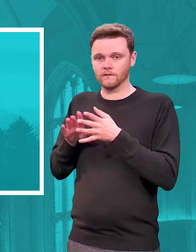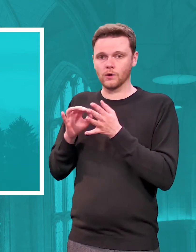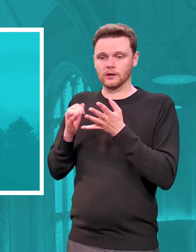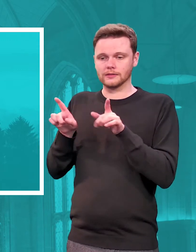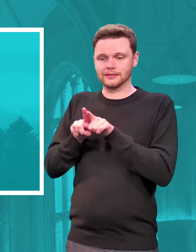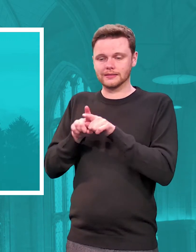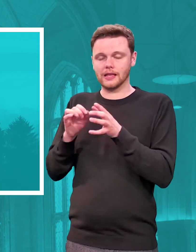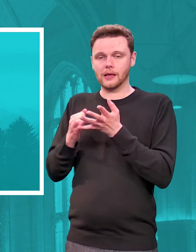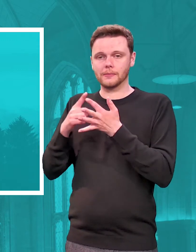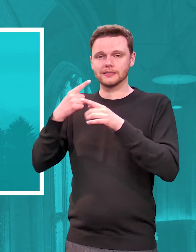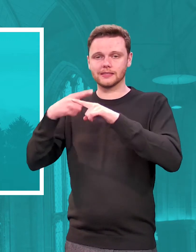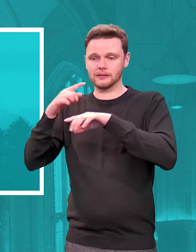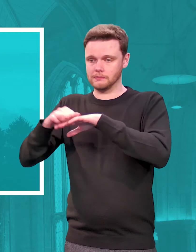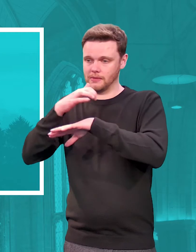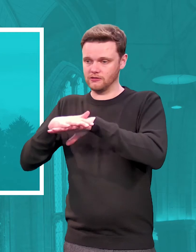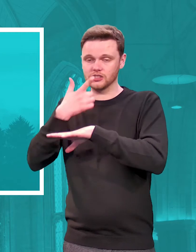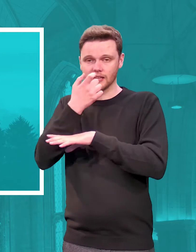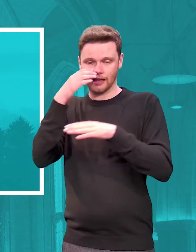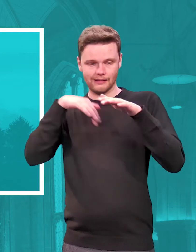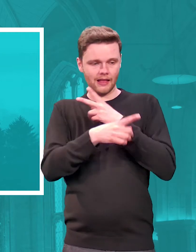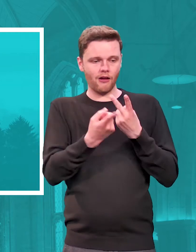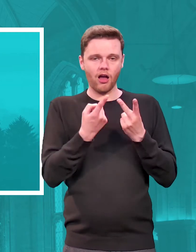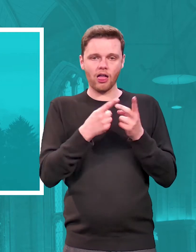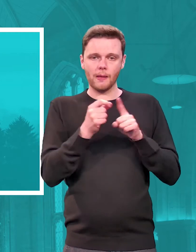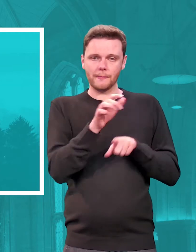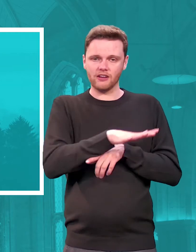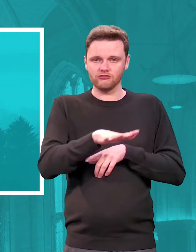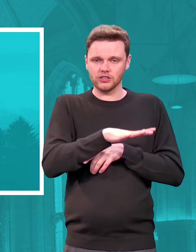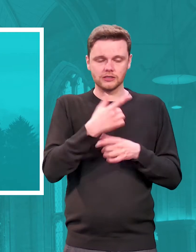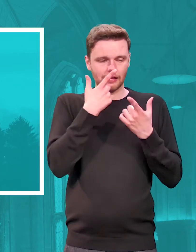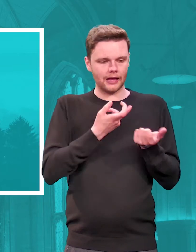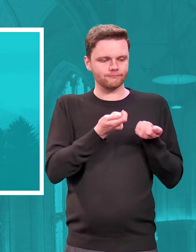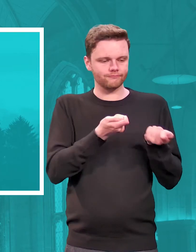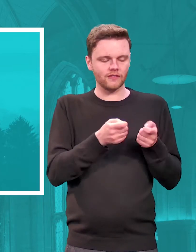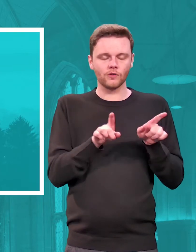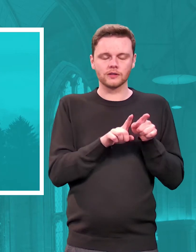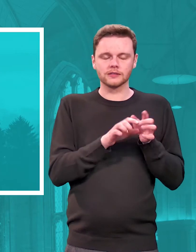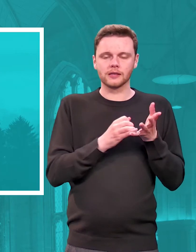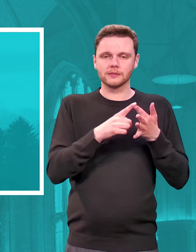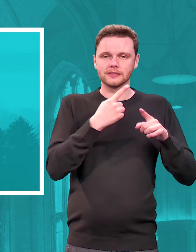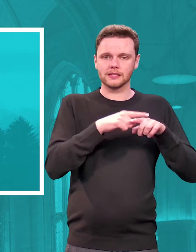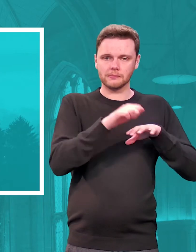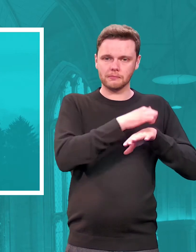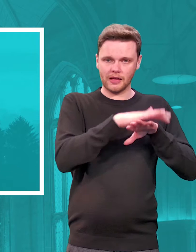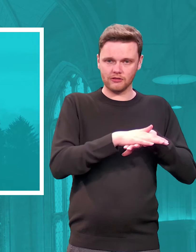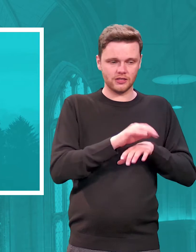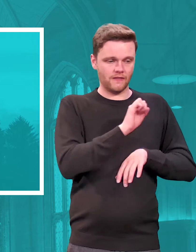may enter another parish to conduct a same sex marriage where the parish minister is not so authorised.